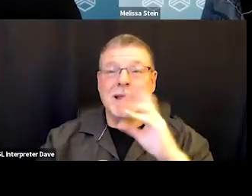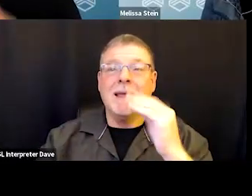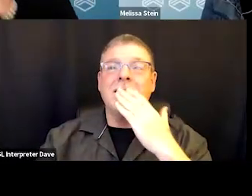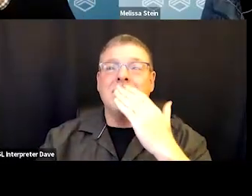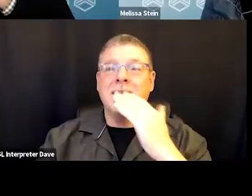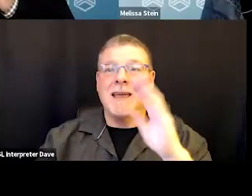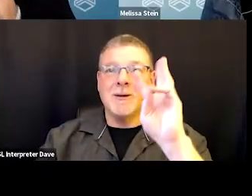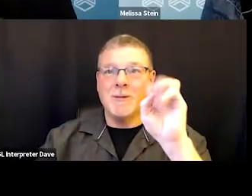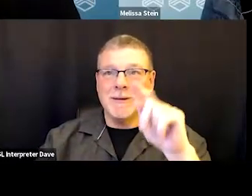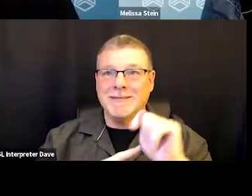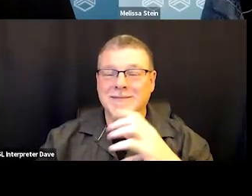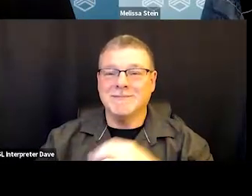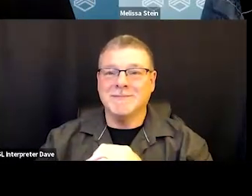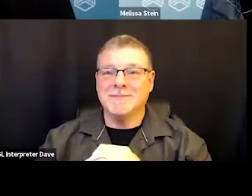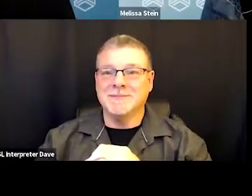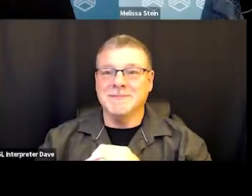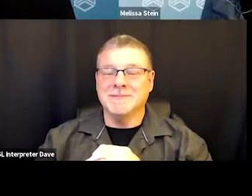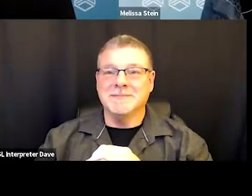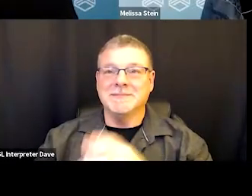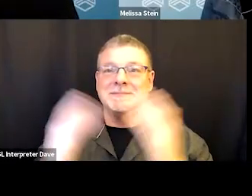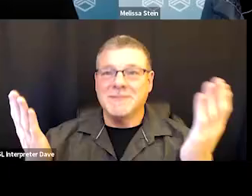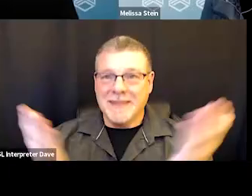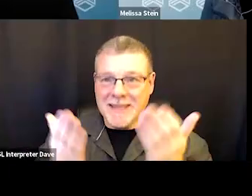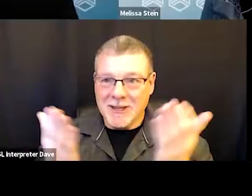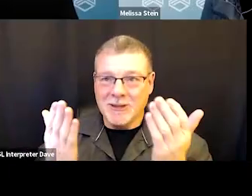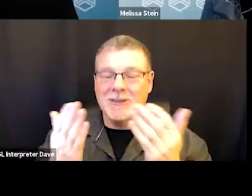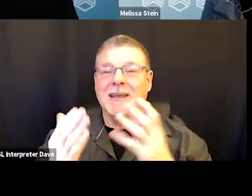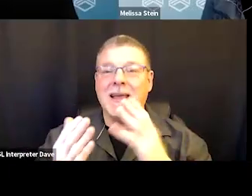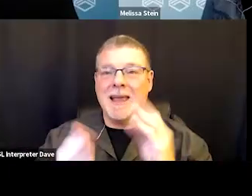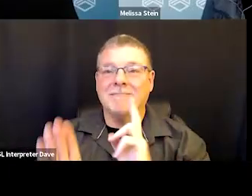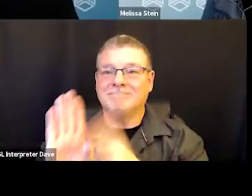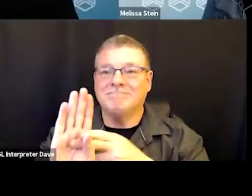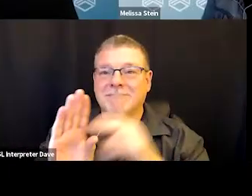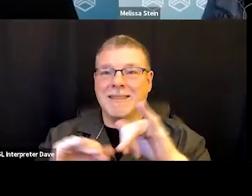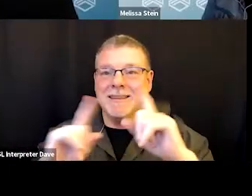for being with us here at the GAINS Center and letting us be a part of starting this conversation.